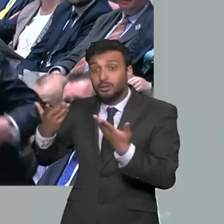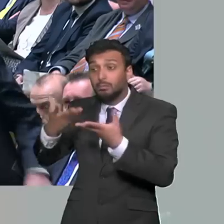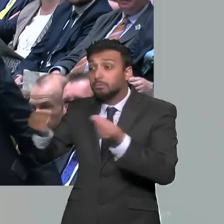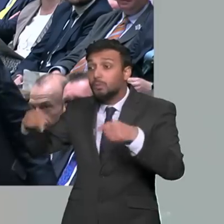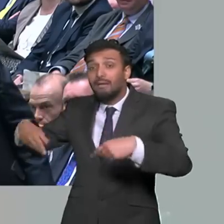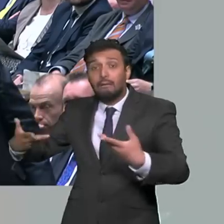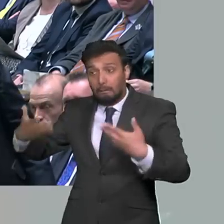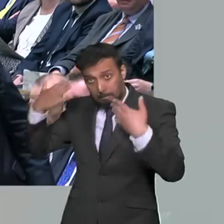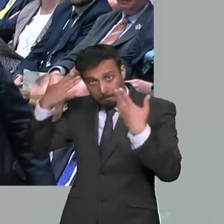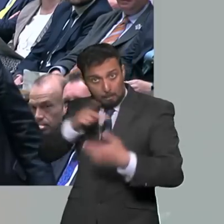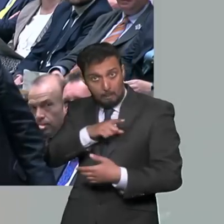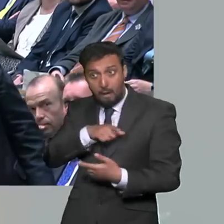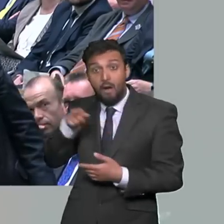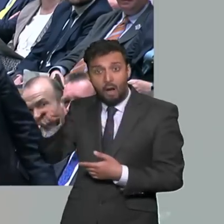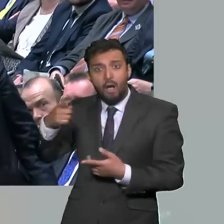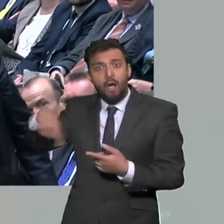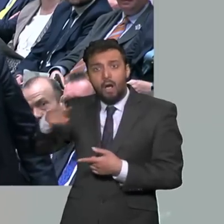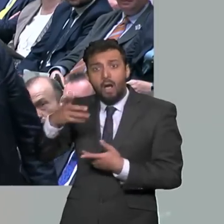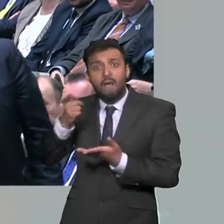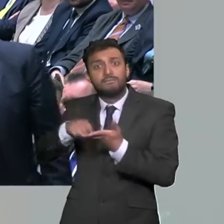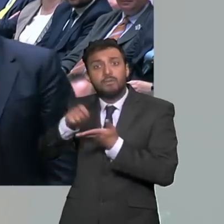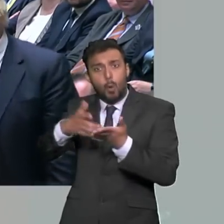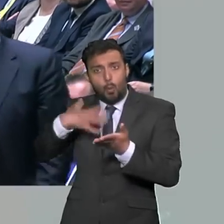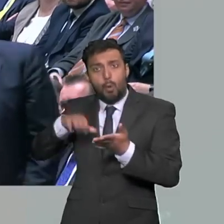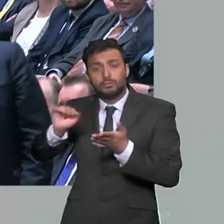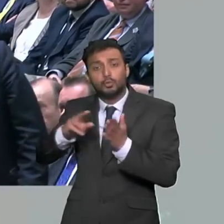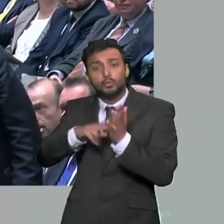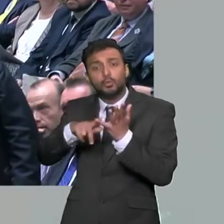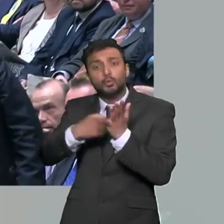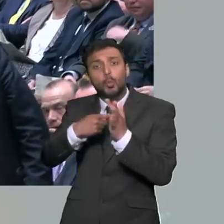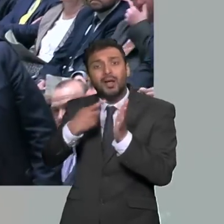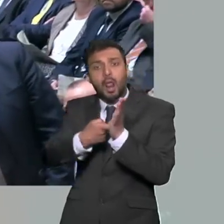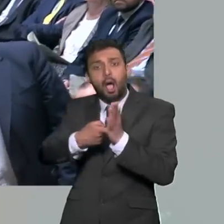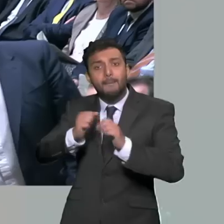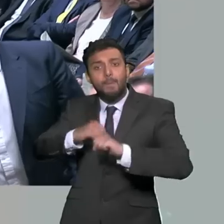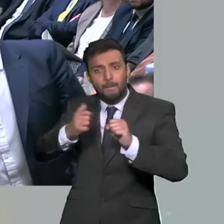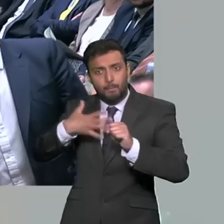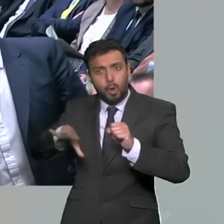of this country’s independent nuclear deterrent, and when the Leader of the Opposition campaigned